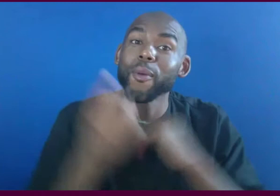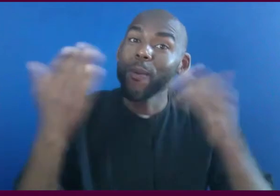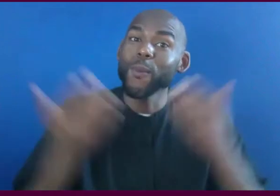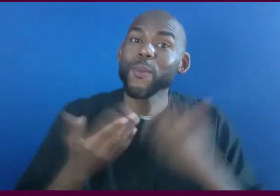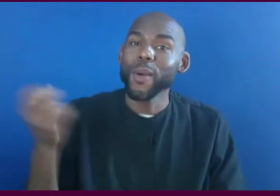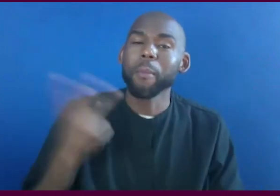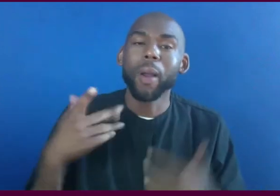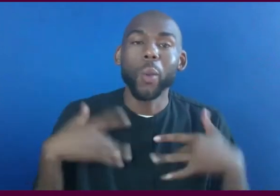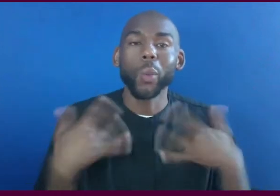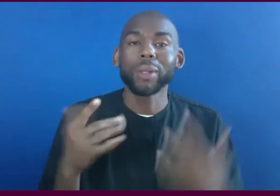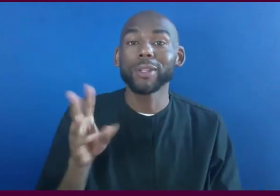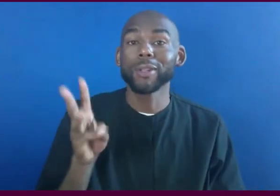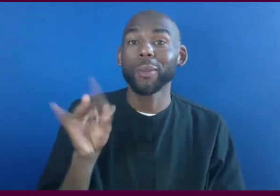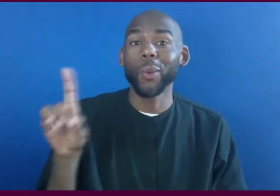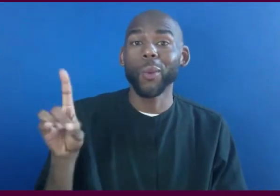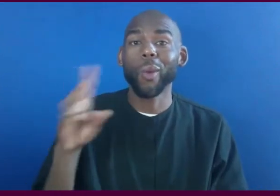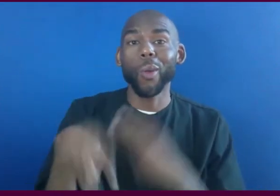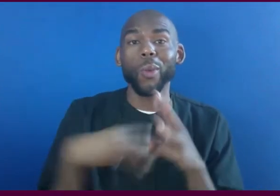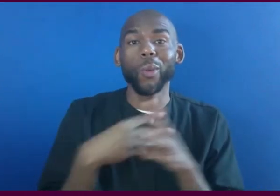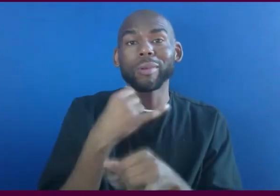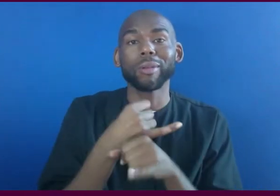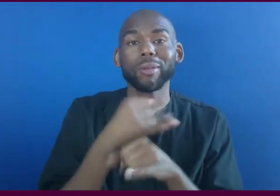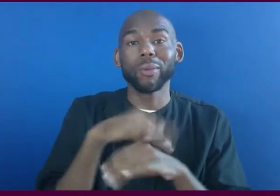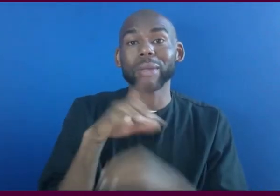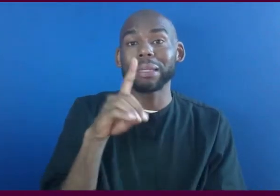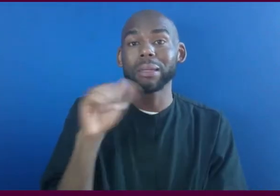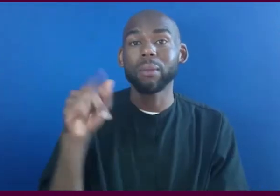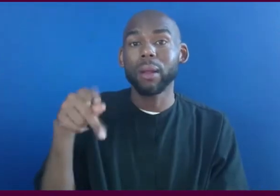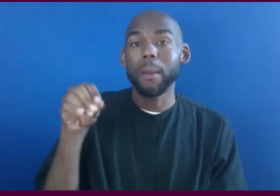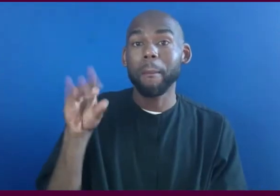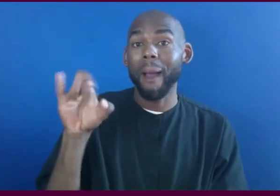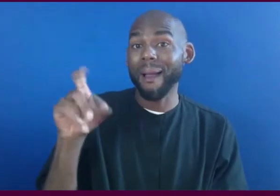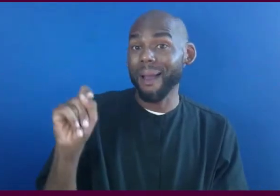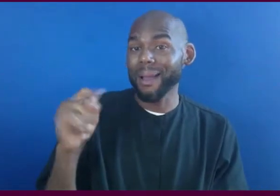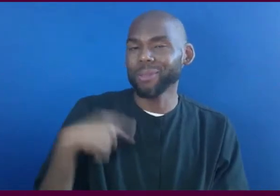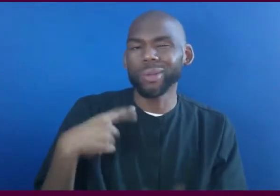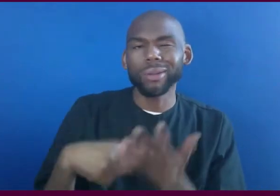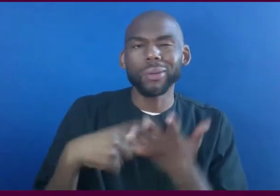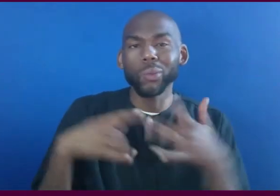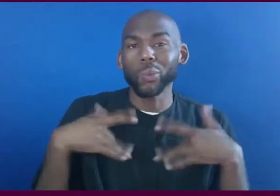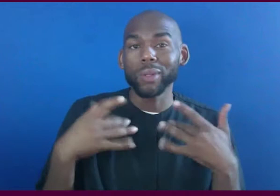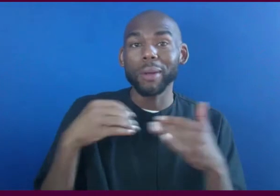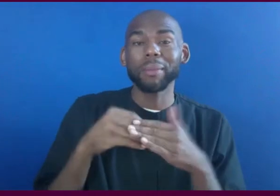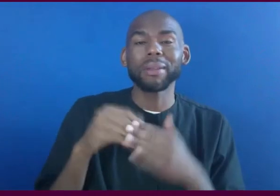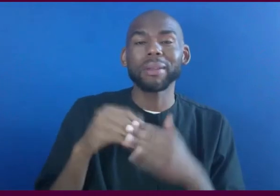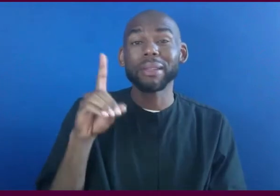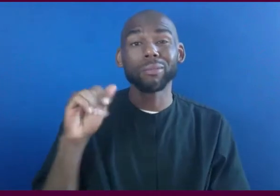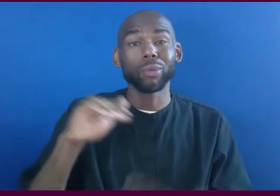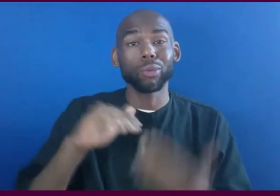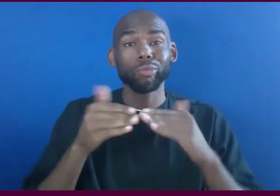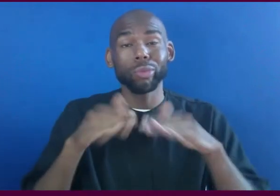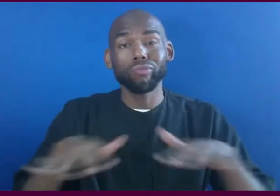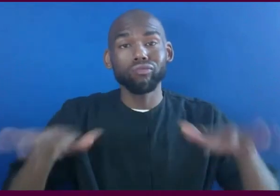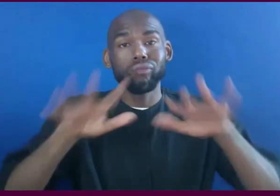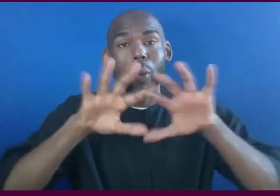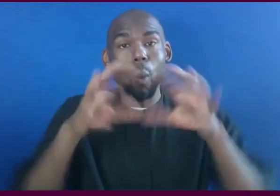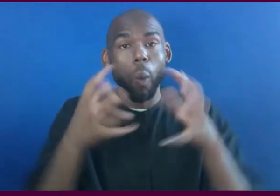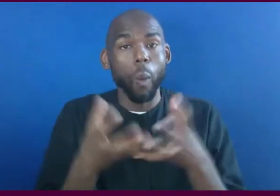And welcome back to What's Up WID: the World Institute on Disability Podcast, where we discuss what's up in the disability community across the globe.